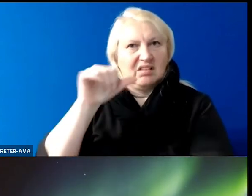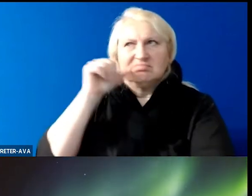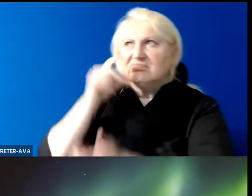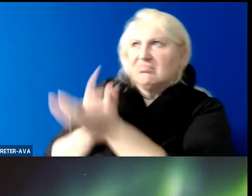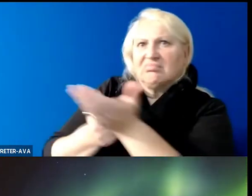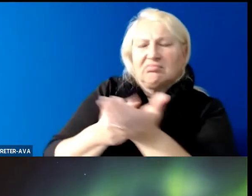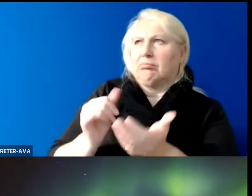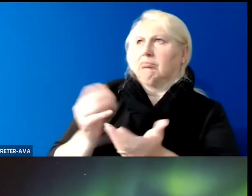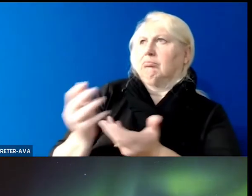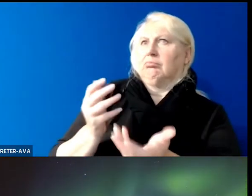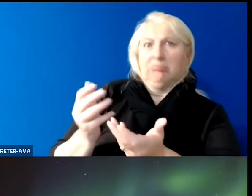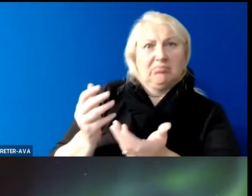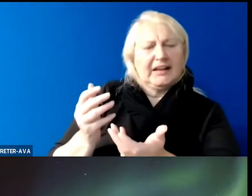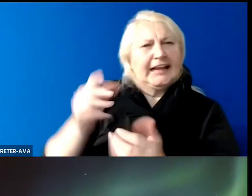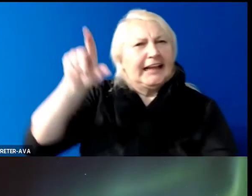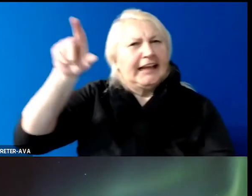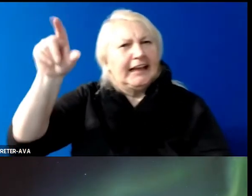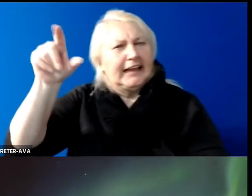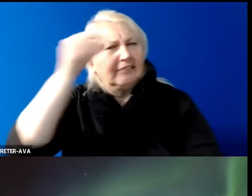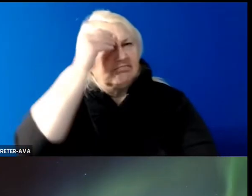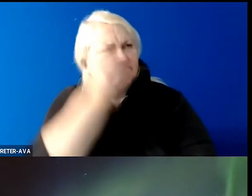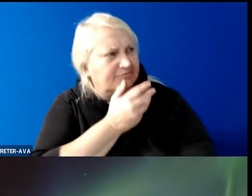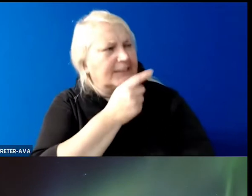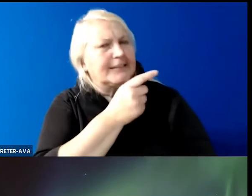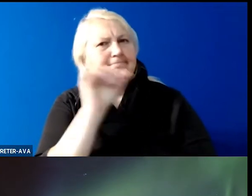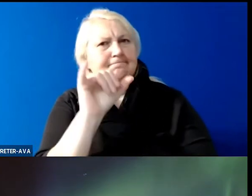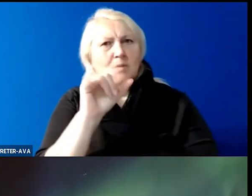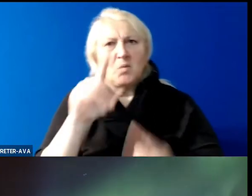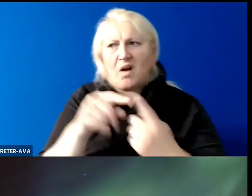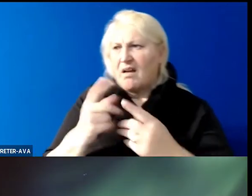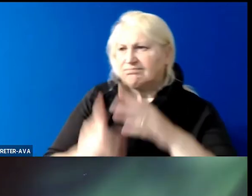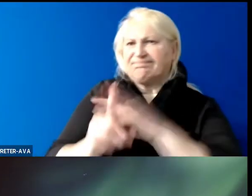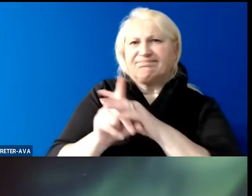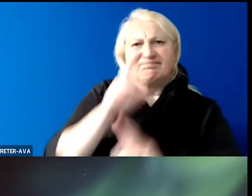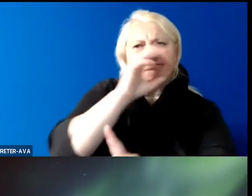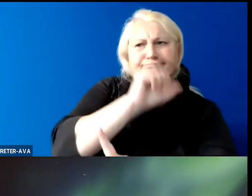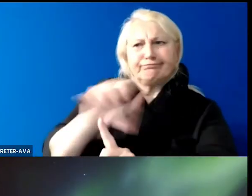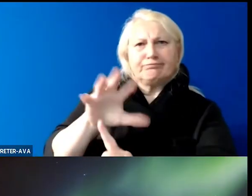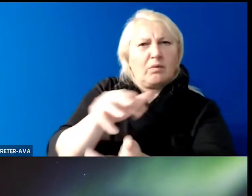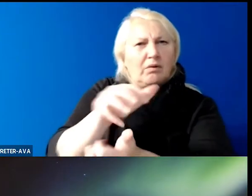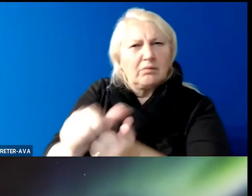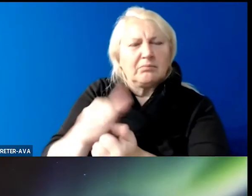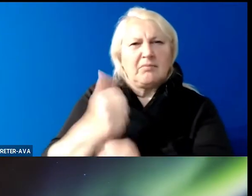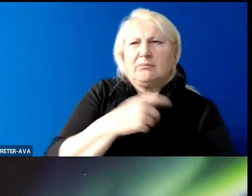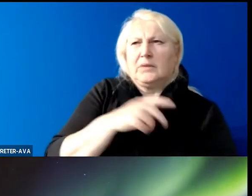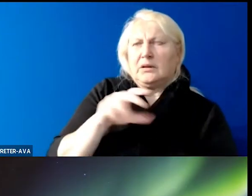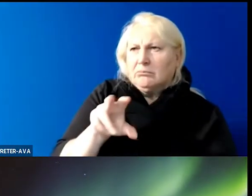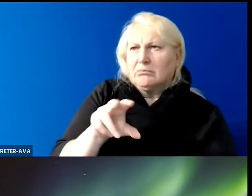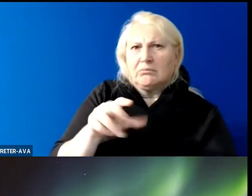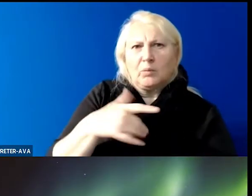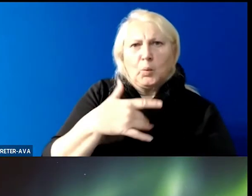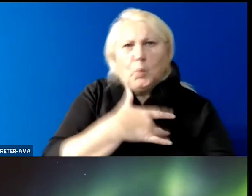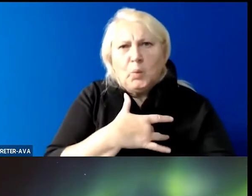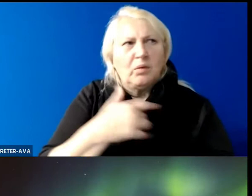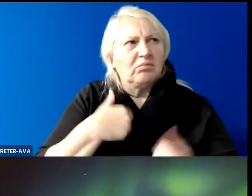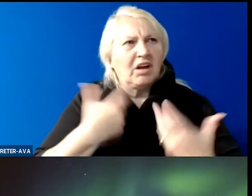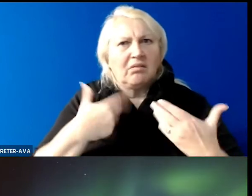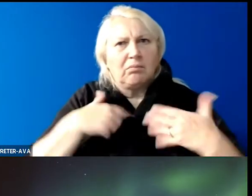when these instances and occurrences happen, that might sadden us or anger us, that it is on us to